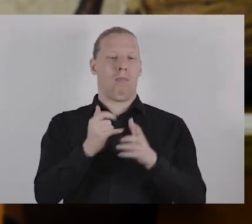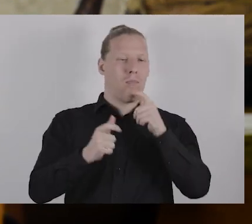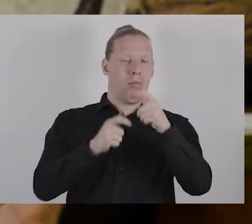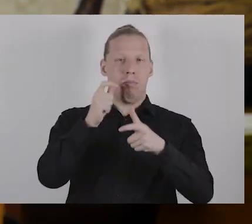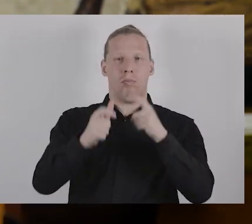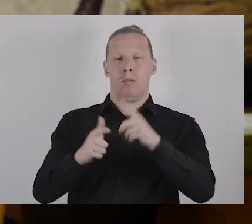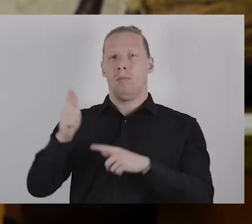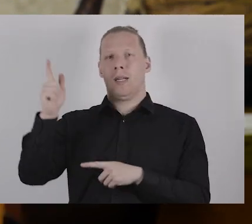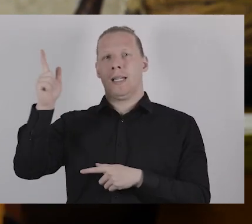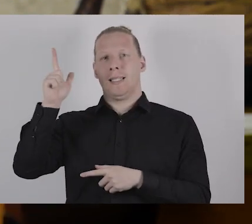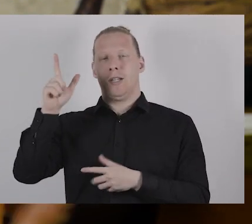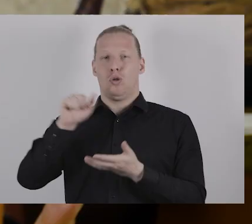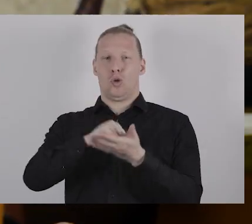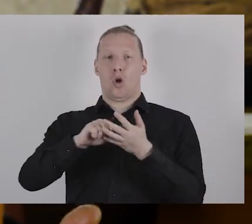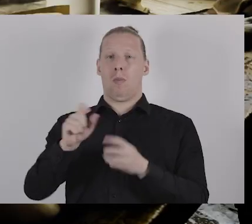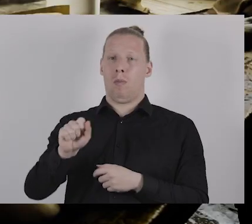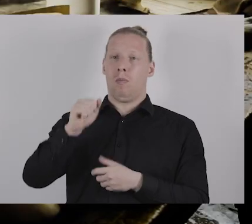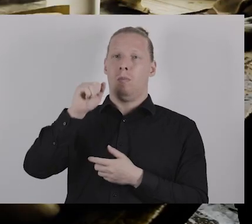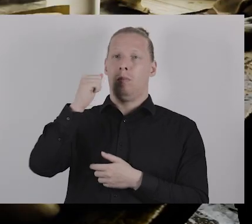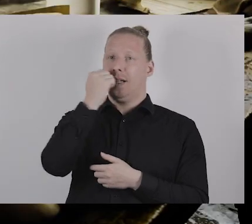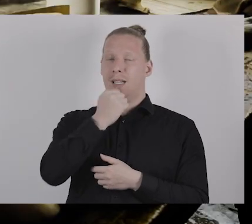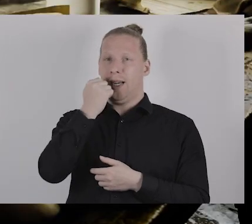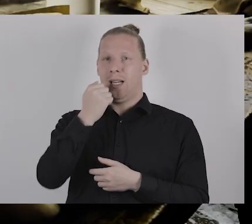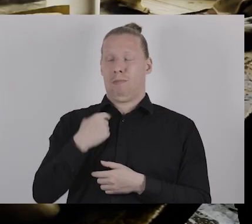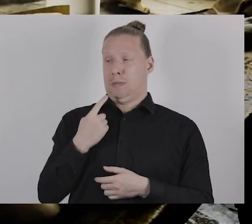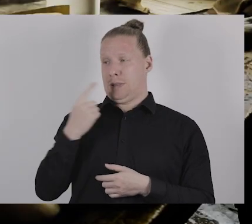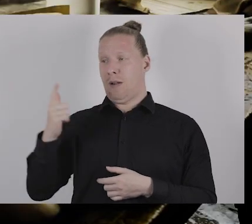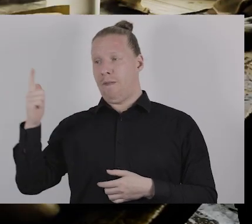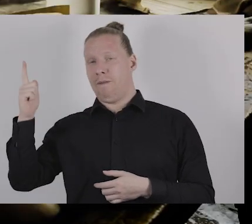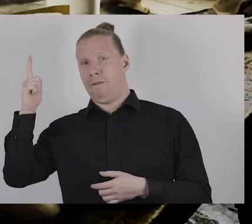# Teacher put the soap down my mouth, couldn't clean it out. # Went and told my daddy, and my daddy went and got the belt,